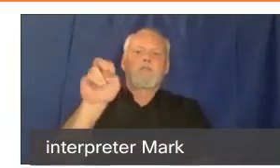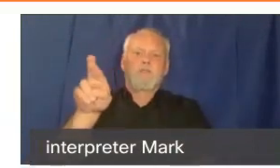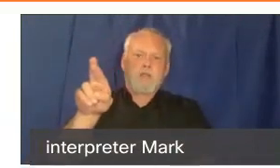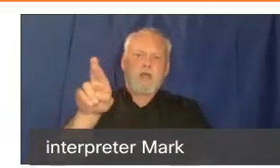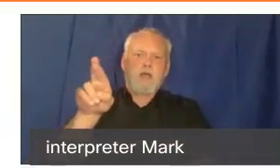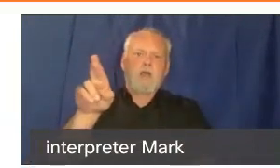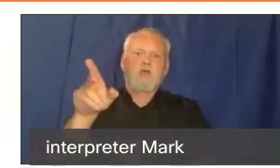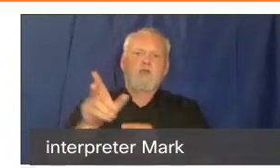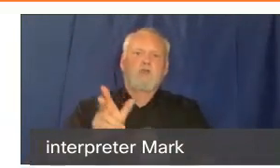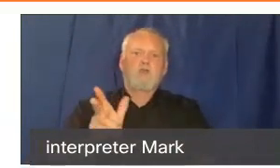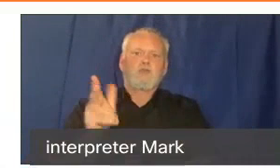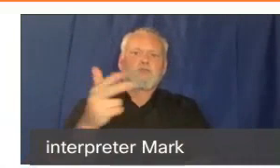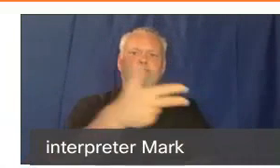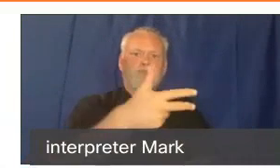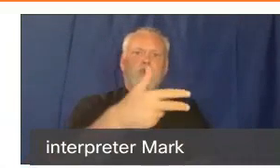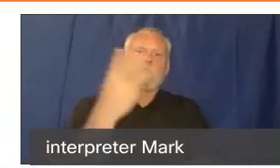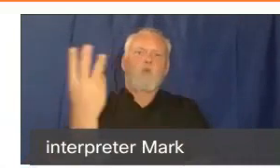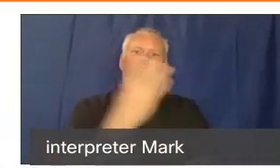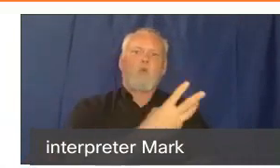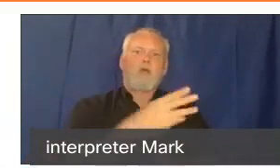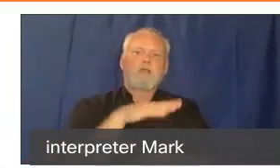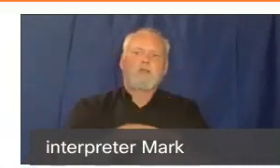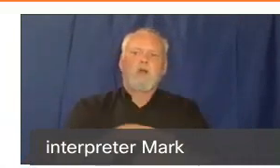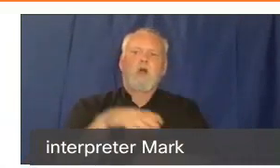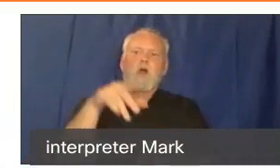On West on on Peabody.